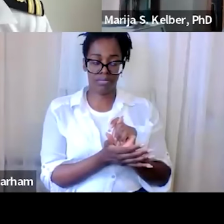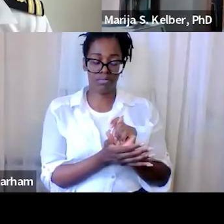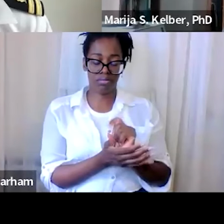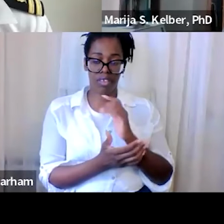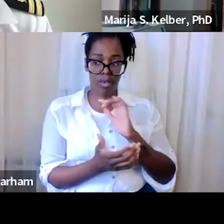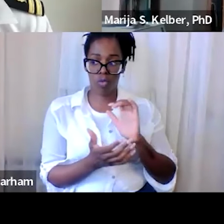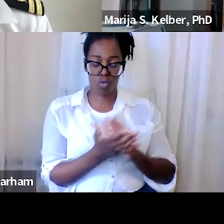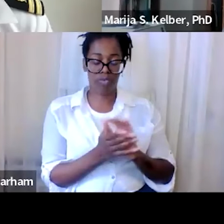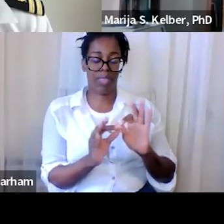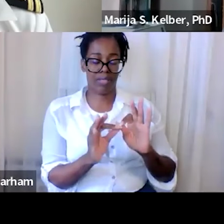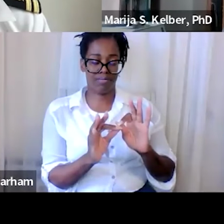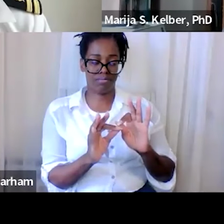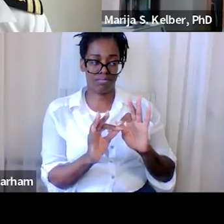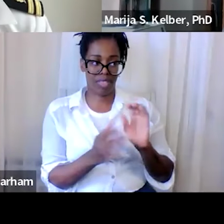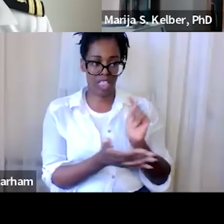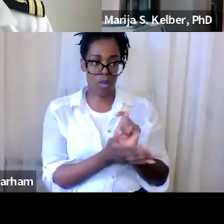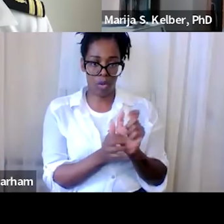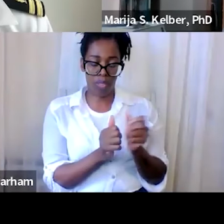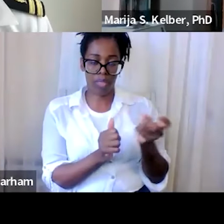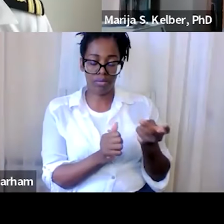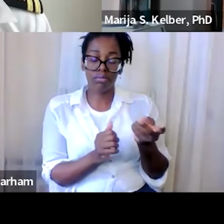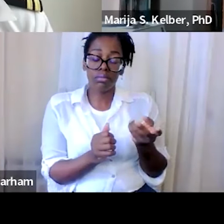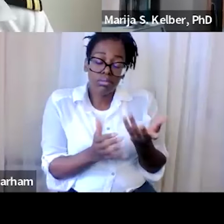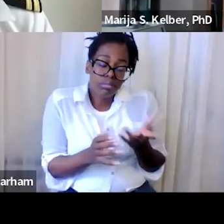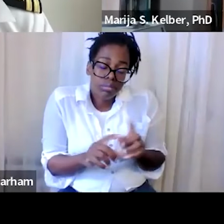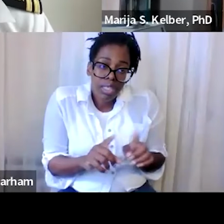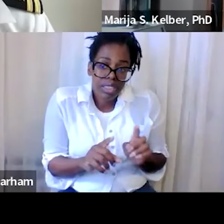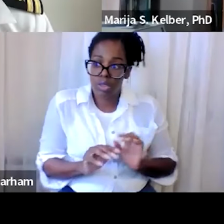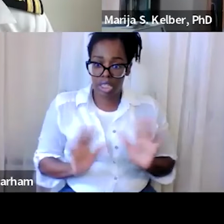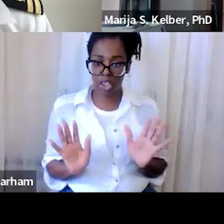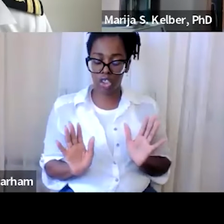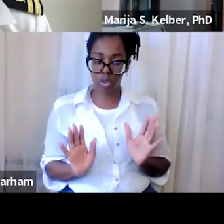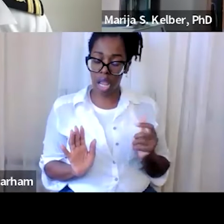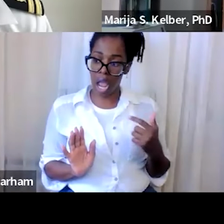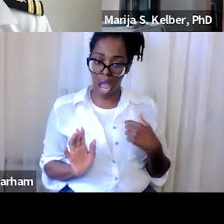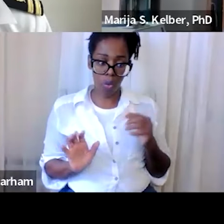to footstomp Lieutenant Grant's resources. But I made it very clear that I was doing that